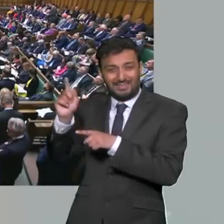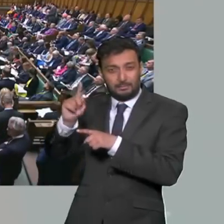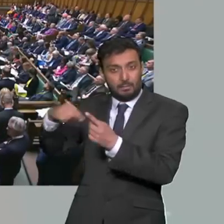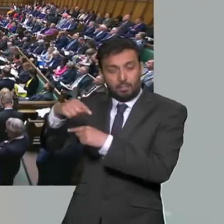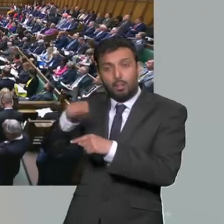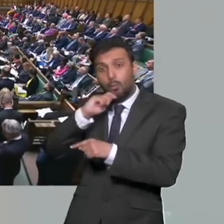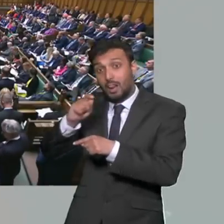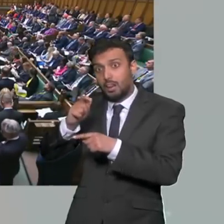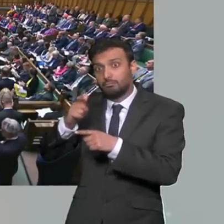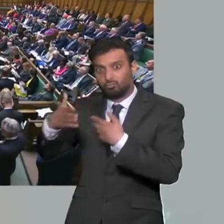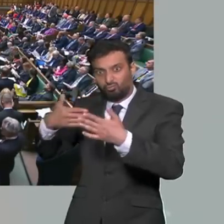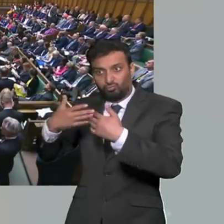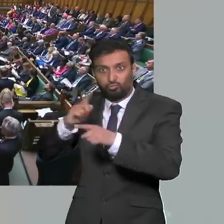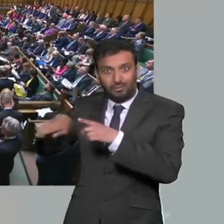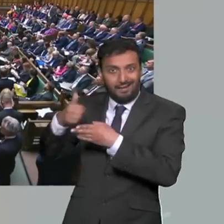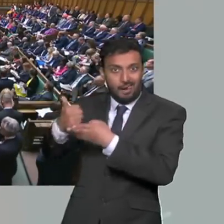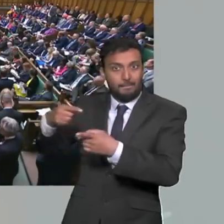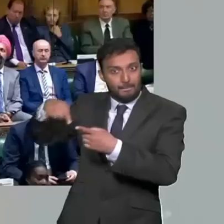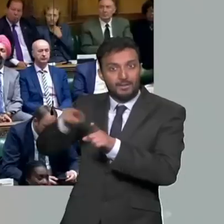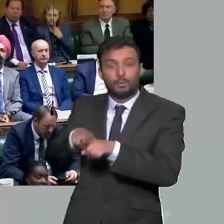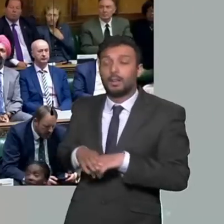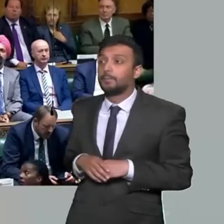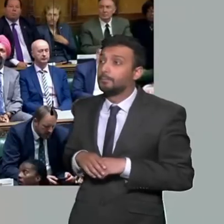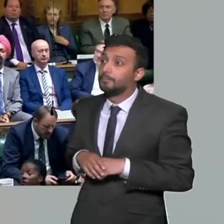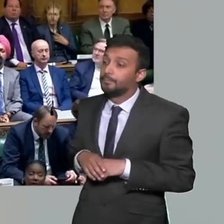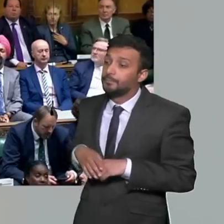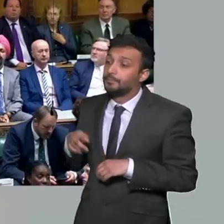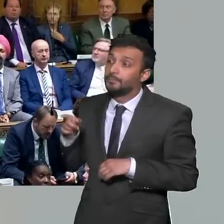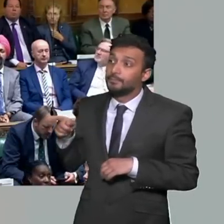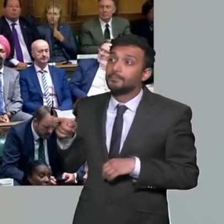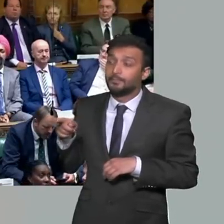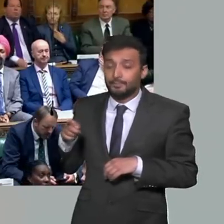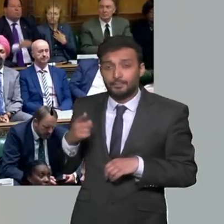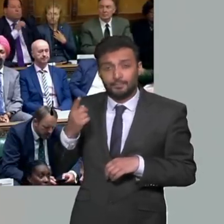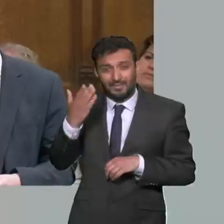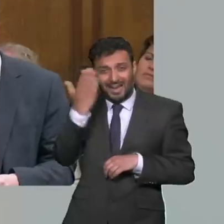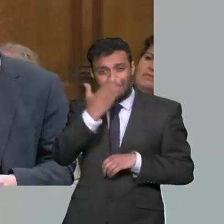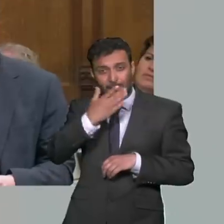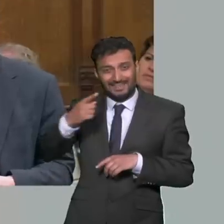Alex Norris (Nottingham North) (Lab/Co-op) Q13. Jubilee LEAD Academy in my constituency, working with Nottingham citizens, recently asked me